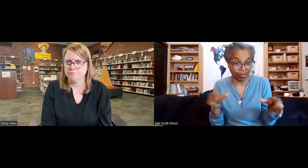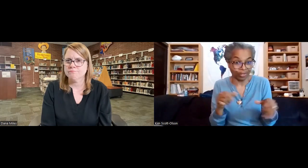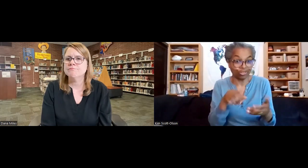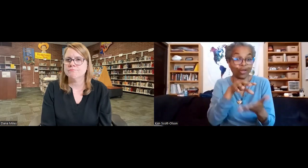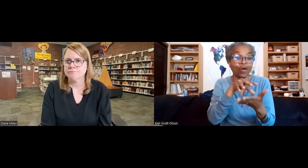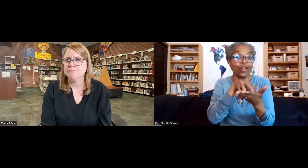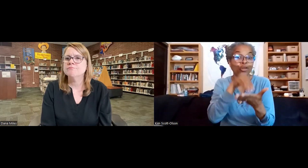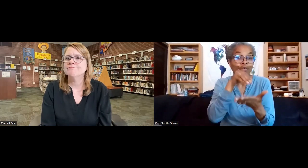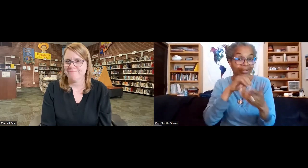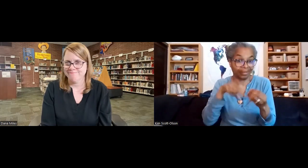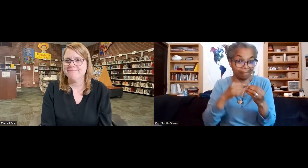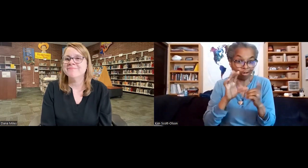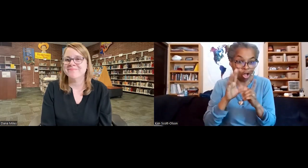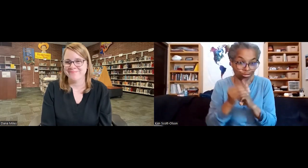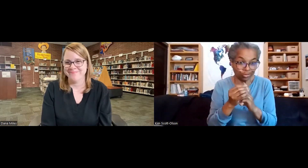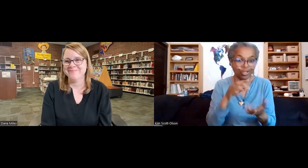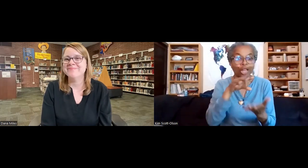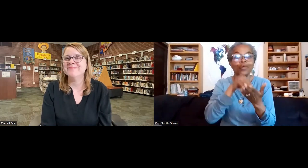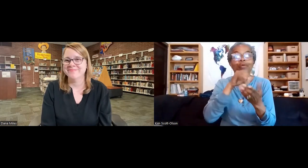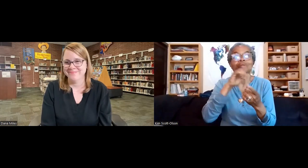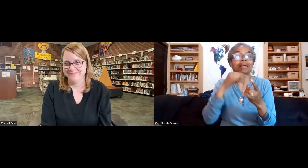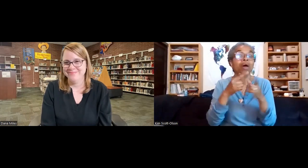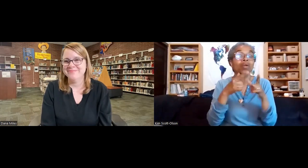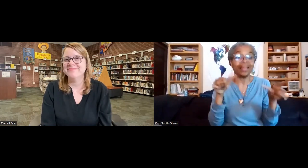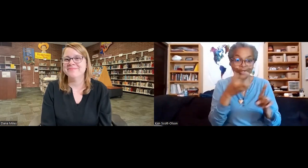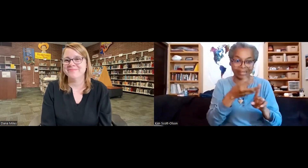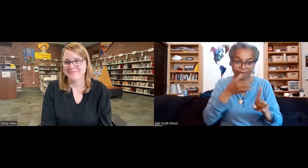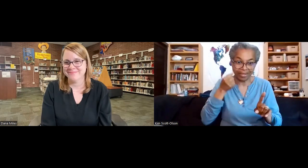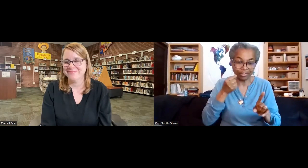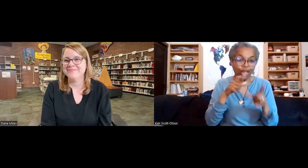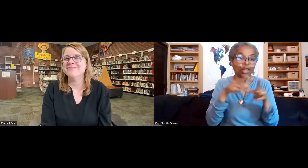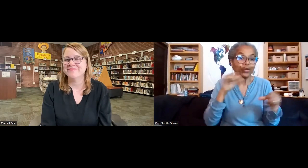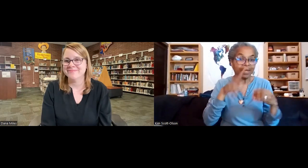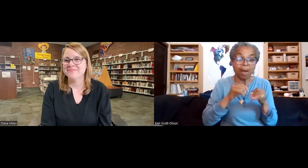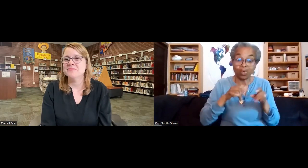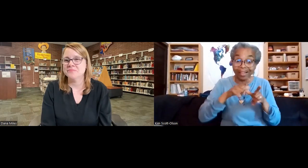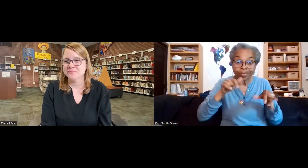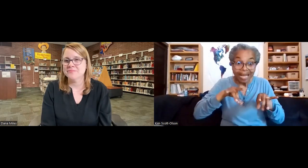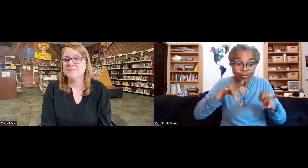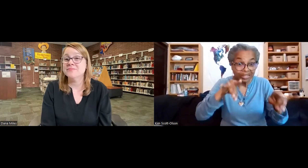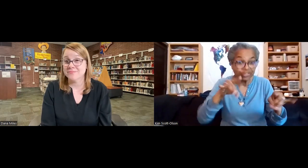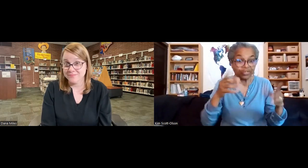learning another language, learning about the culture, not to mention language deprivation,